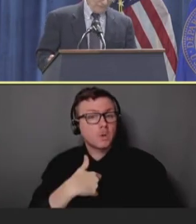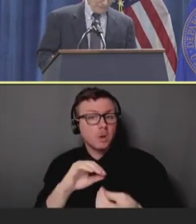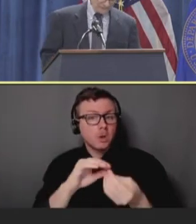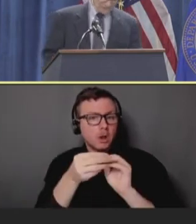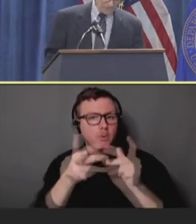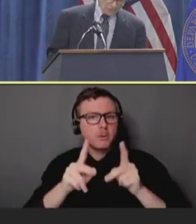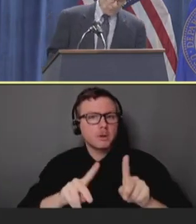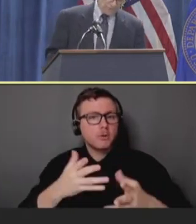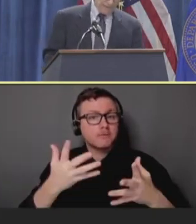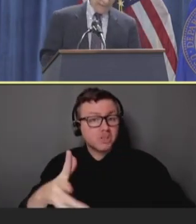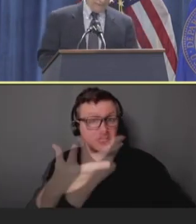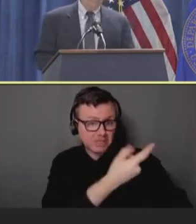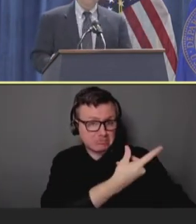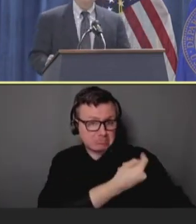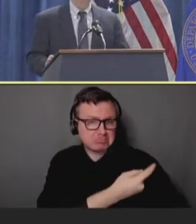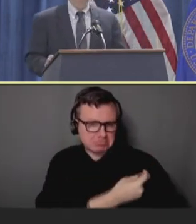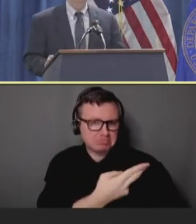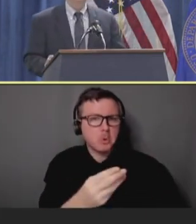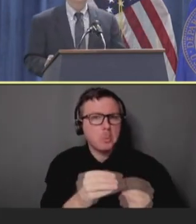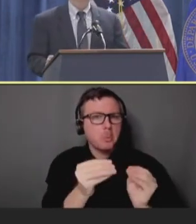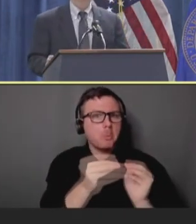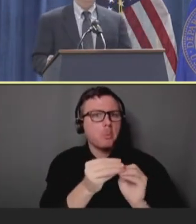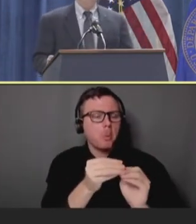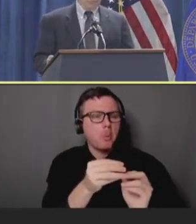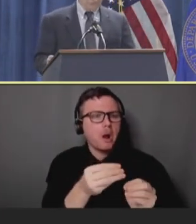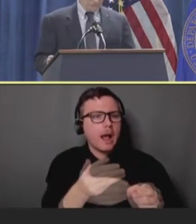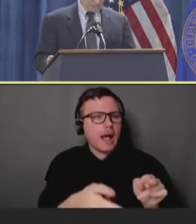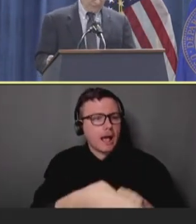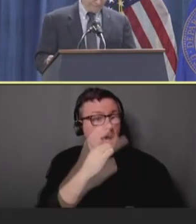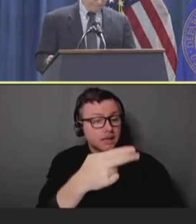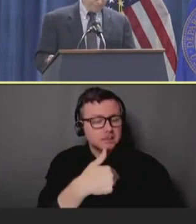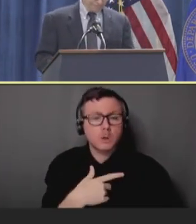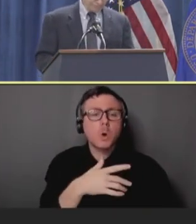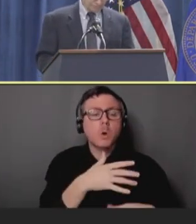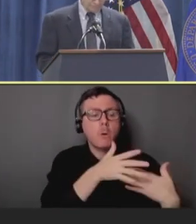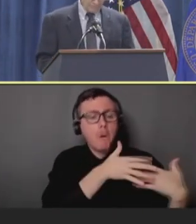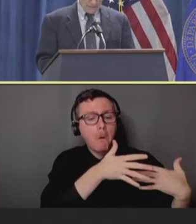Fast forward now, to almost the present time.